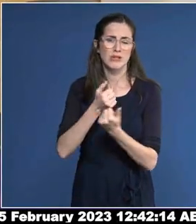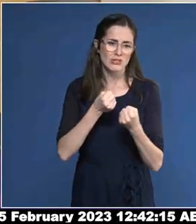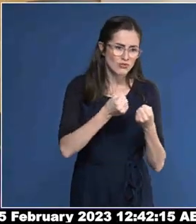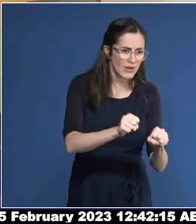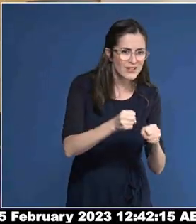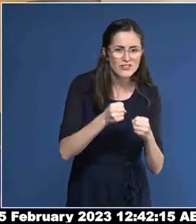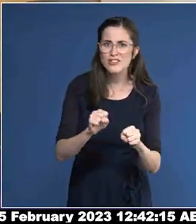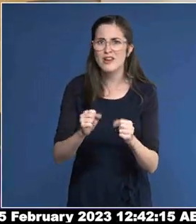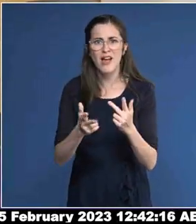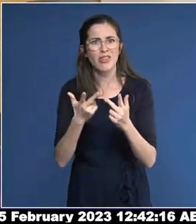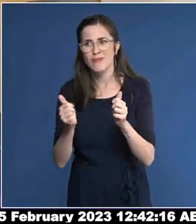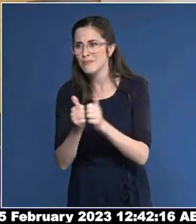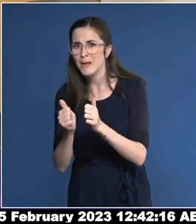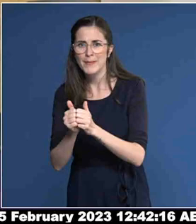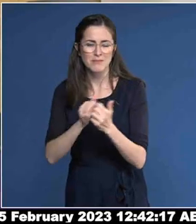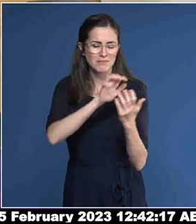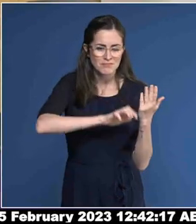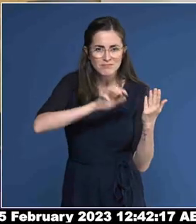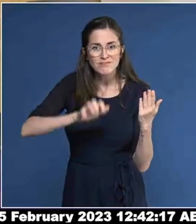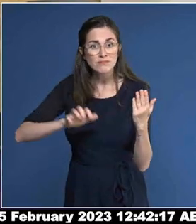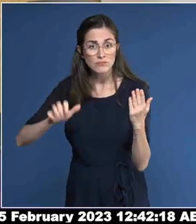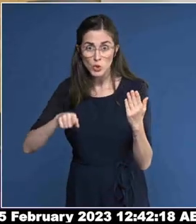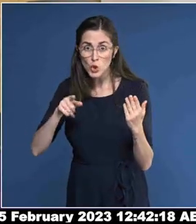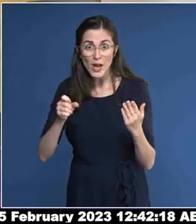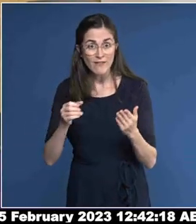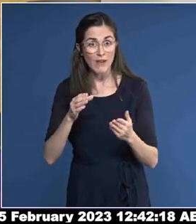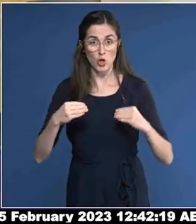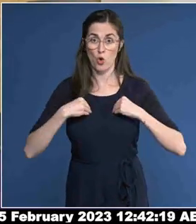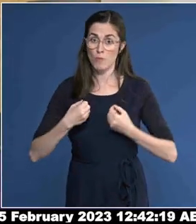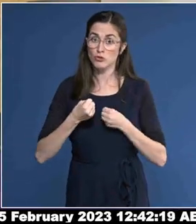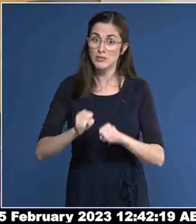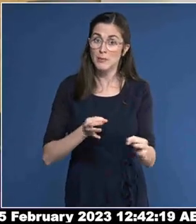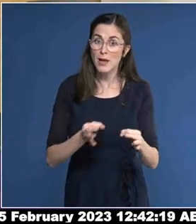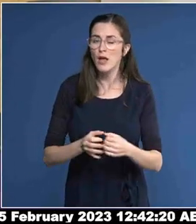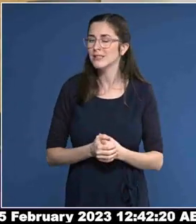Is there a corporate strategic plan? No, we have just commenced our process for our corporate strategy.